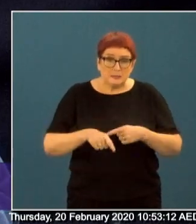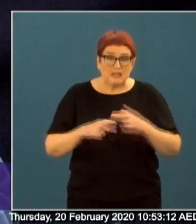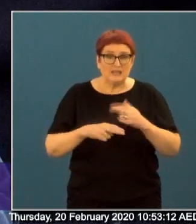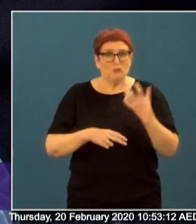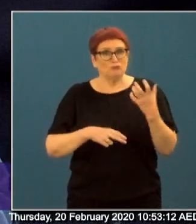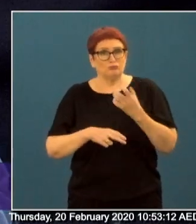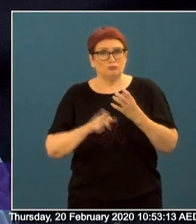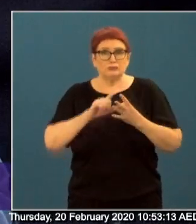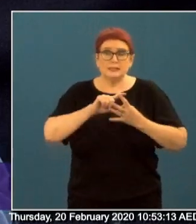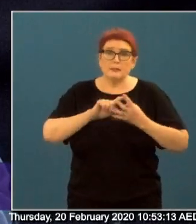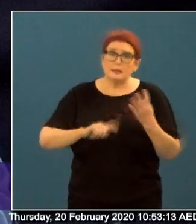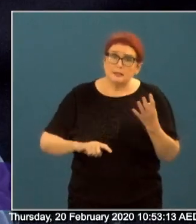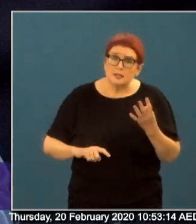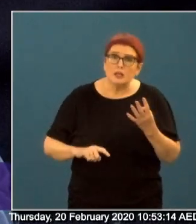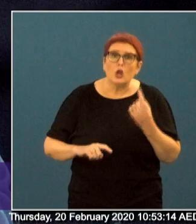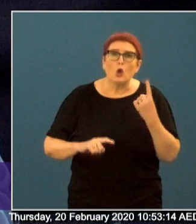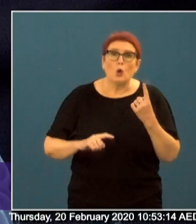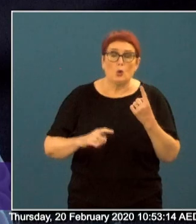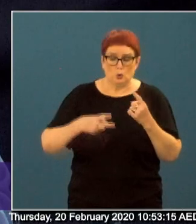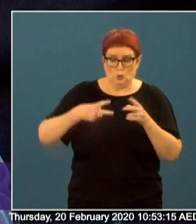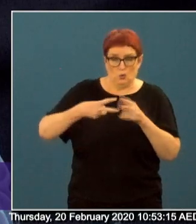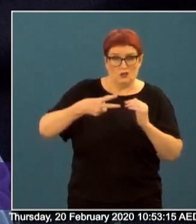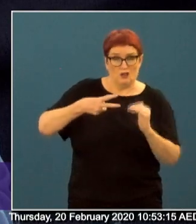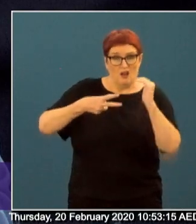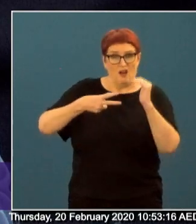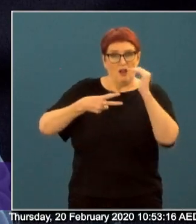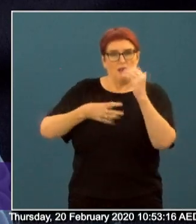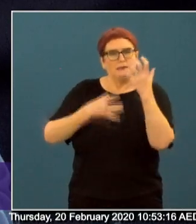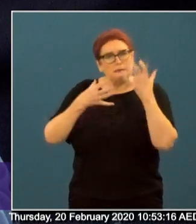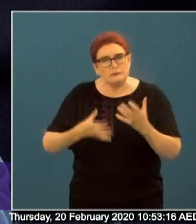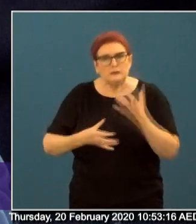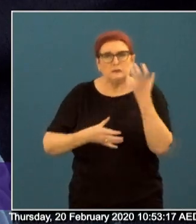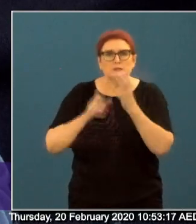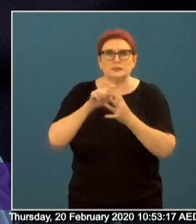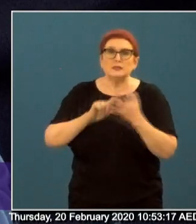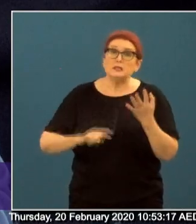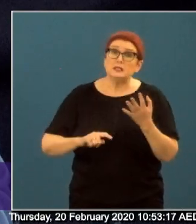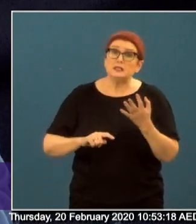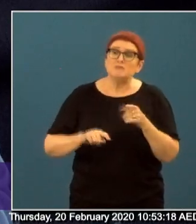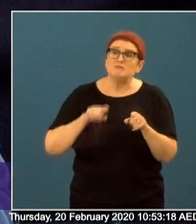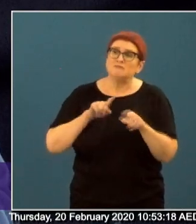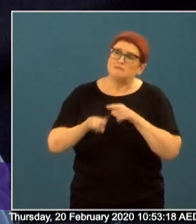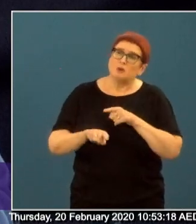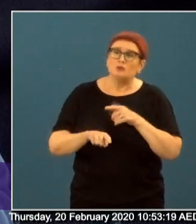it tends to be that people with higher support needs, and high levels of disability are more likely to live within —